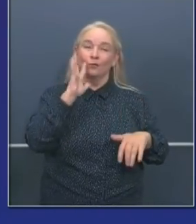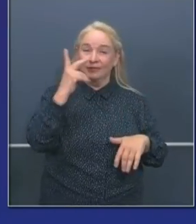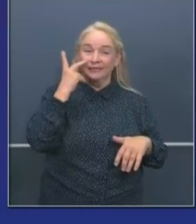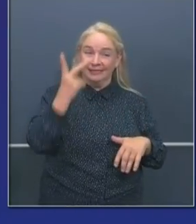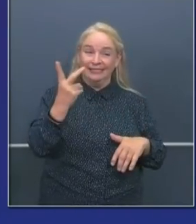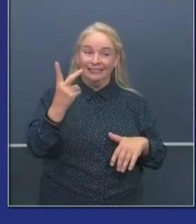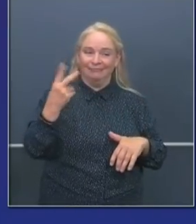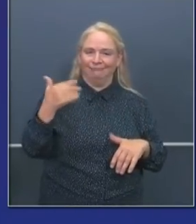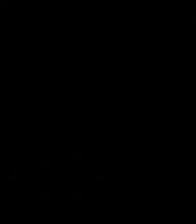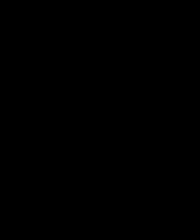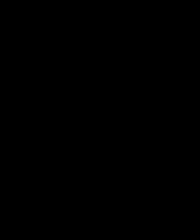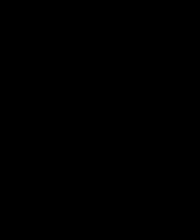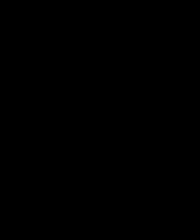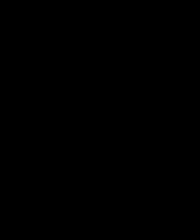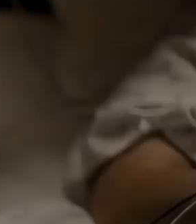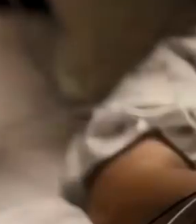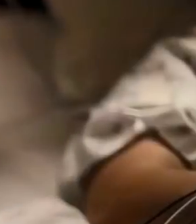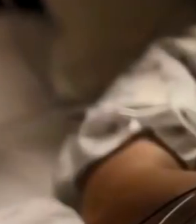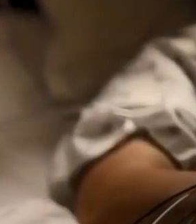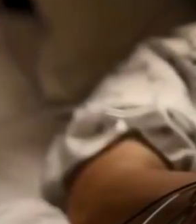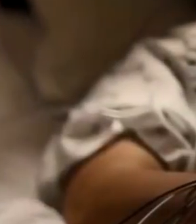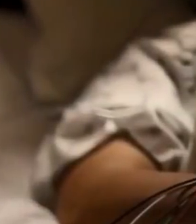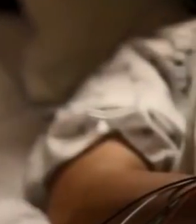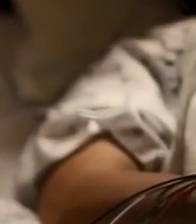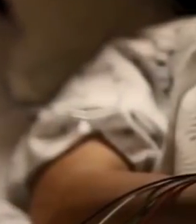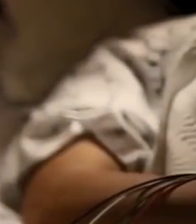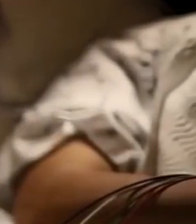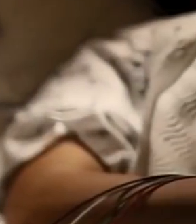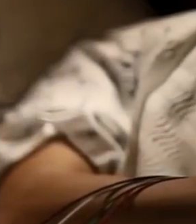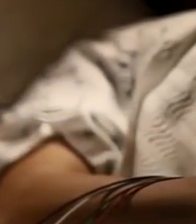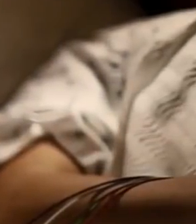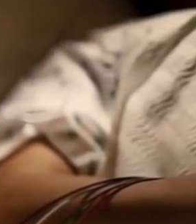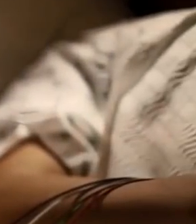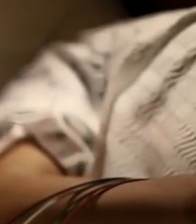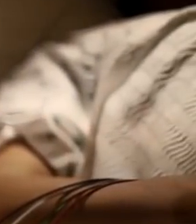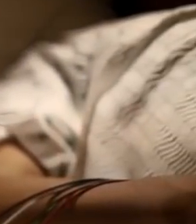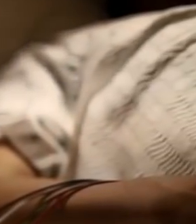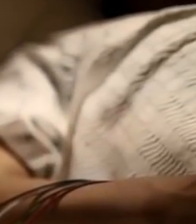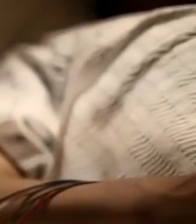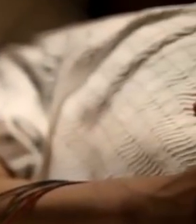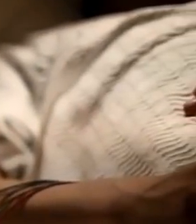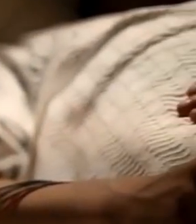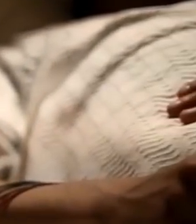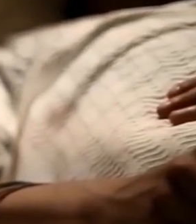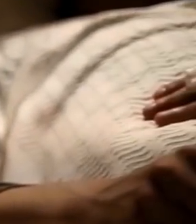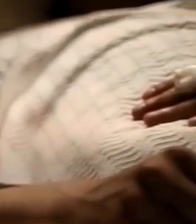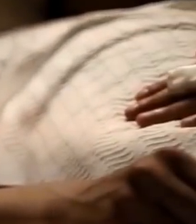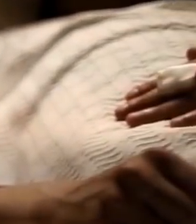WE'LL GIVE YOU A SENSE OF WHAT YOU ARE GOING TO START SEEING